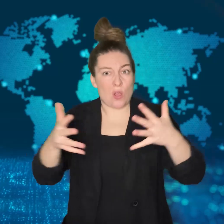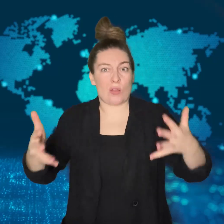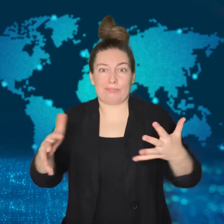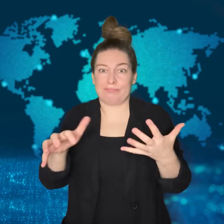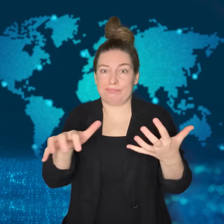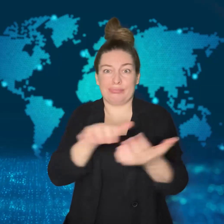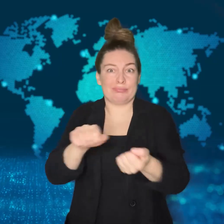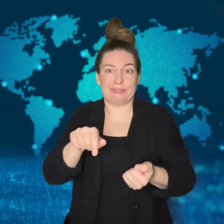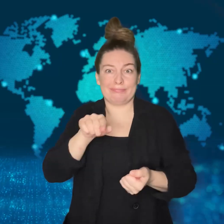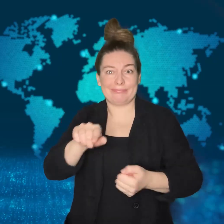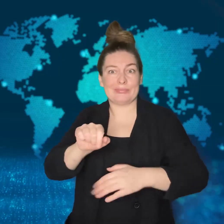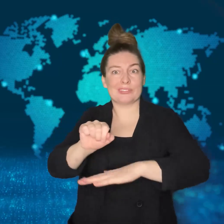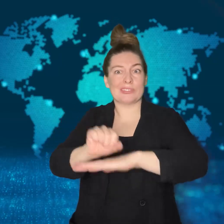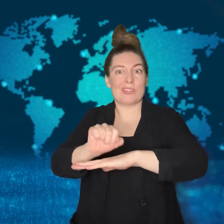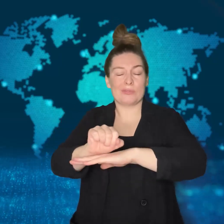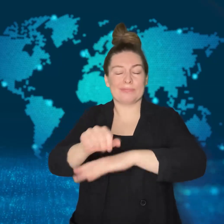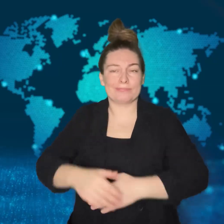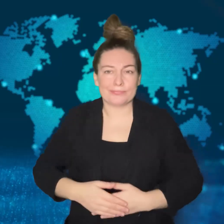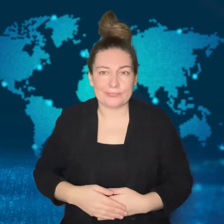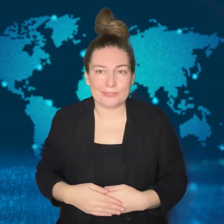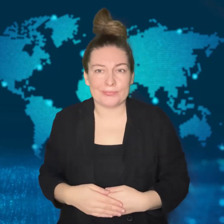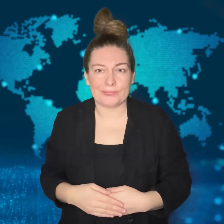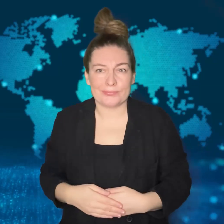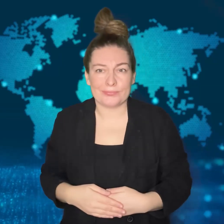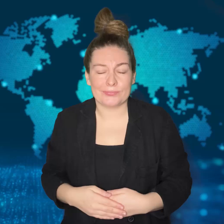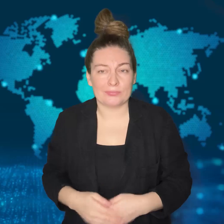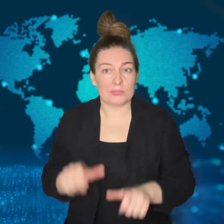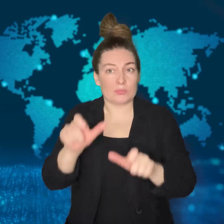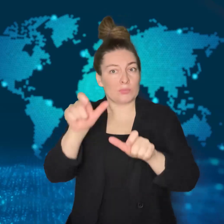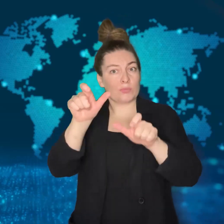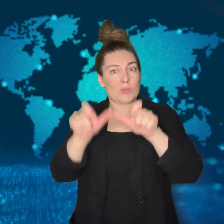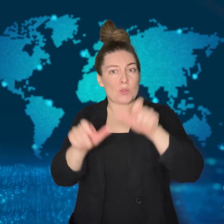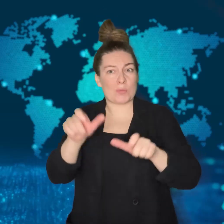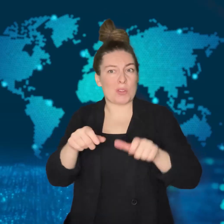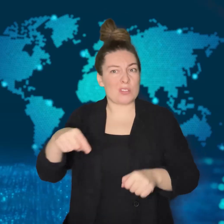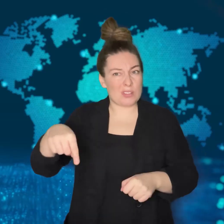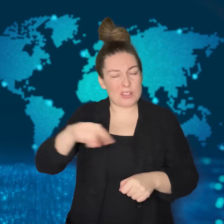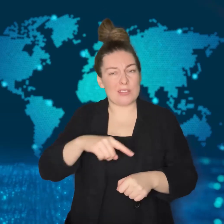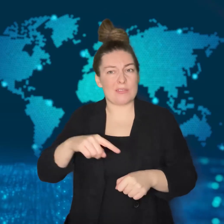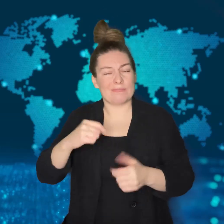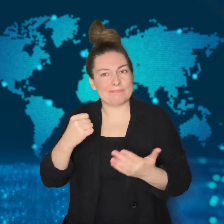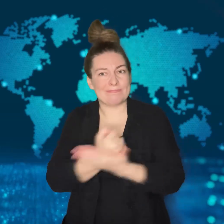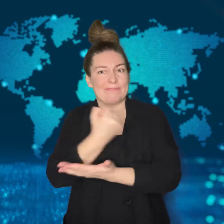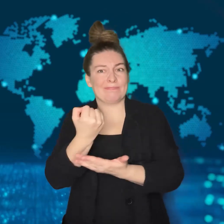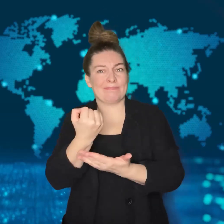The fire spread quickly.